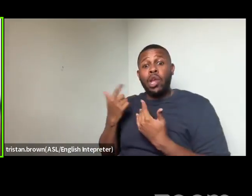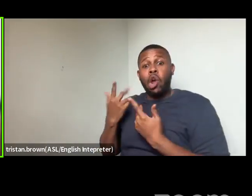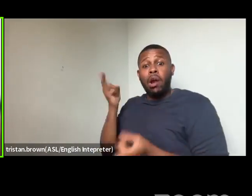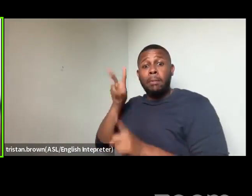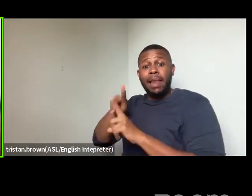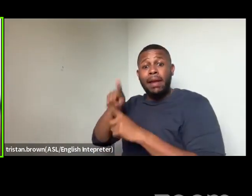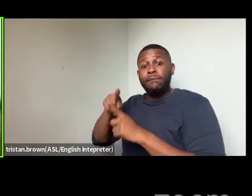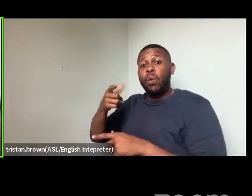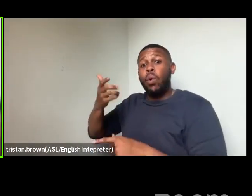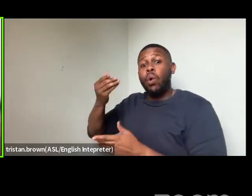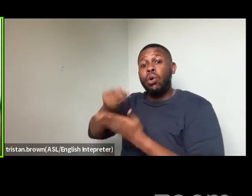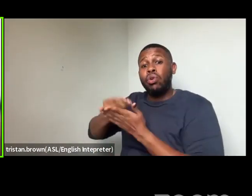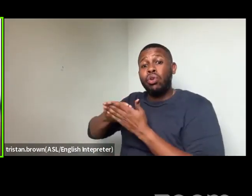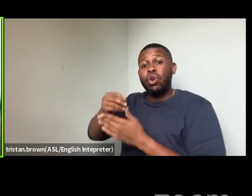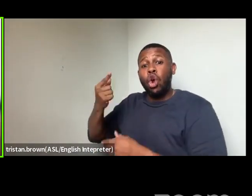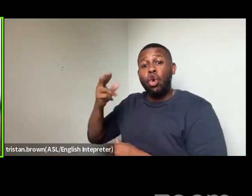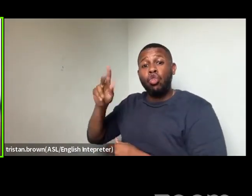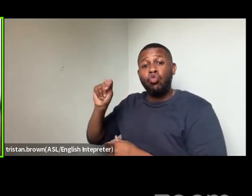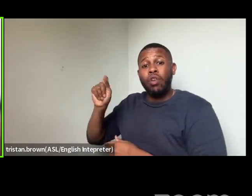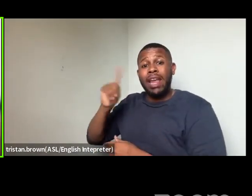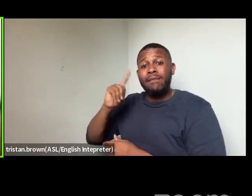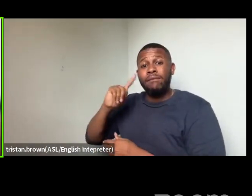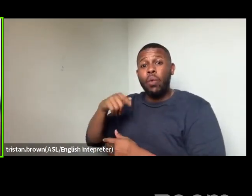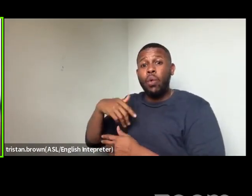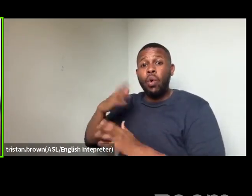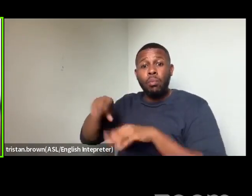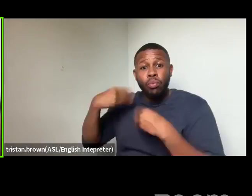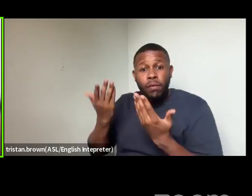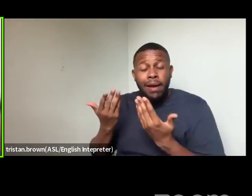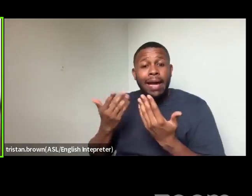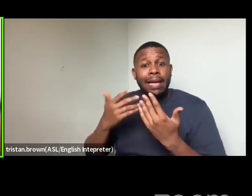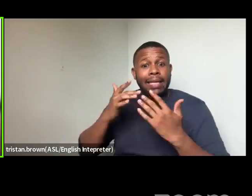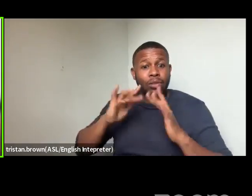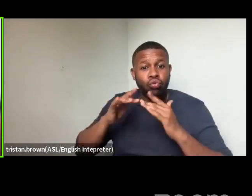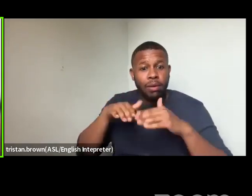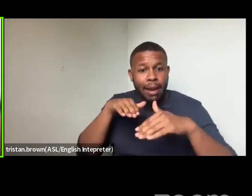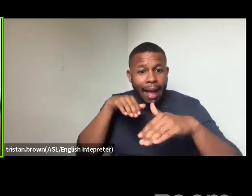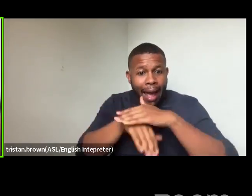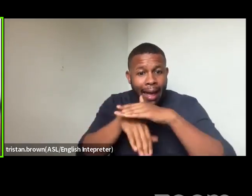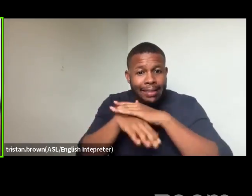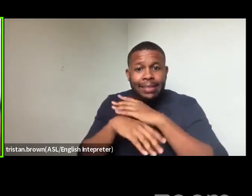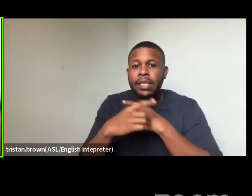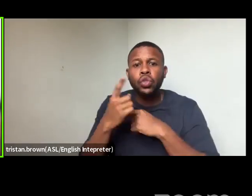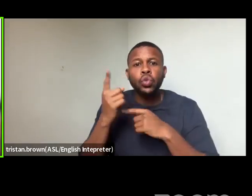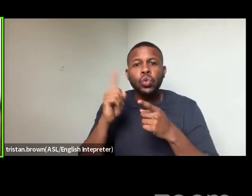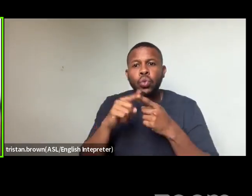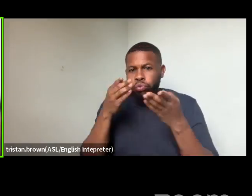We had planned to have a program to sign patients up for the affordability and connectivity